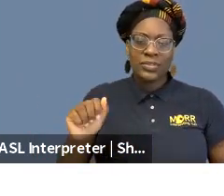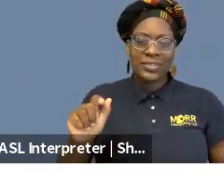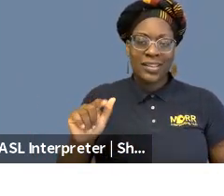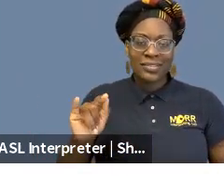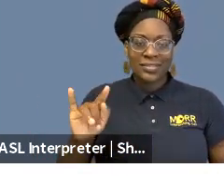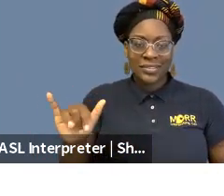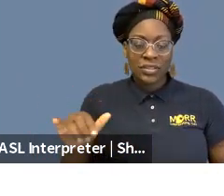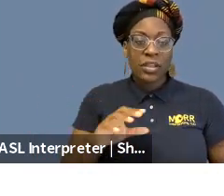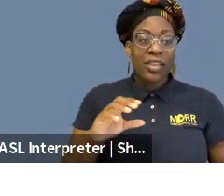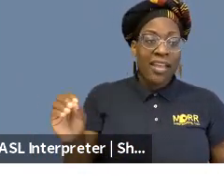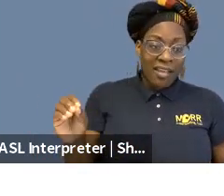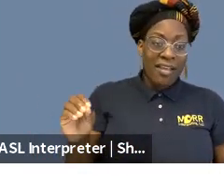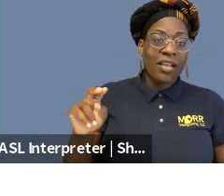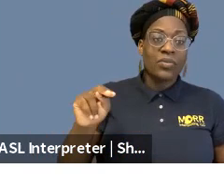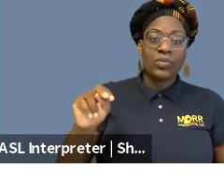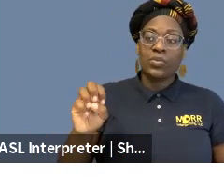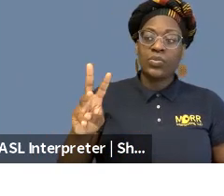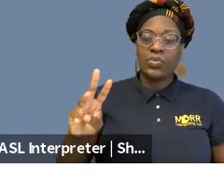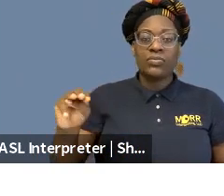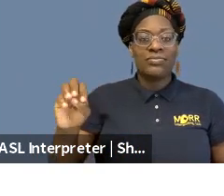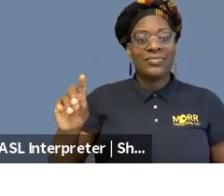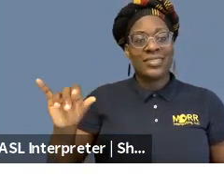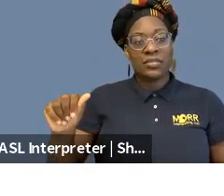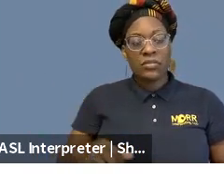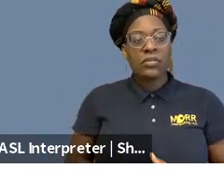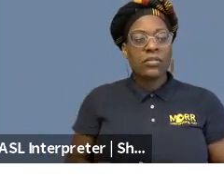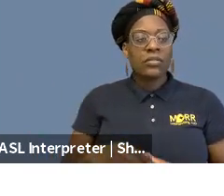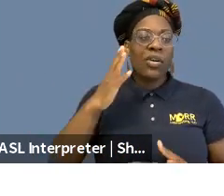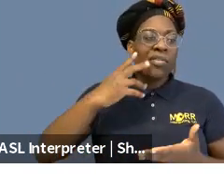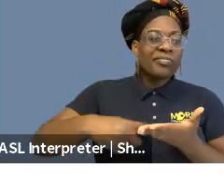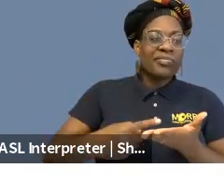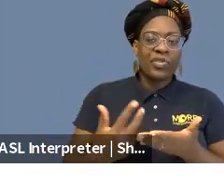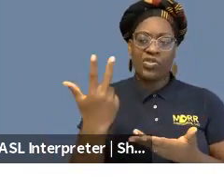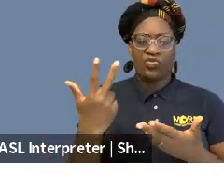We will examine three main principles for consulting on multimodal texts. Those are